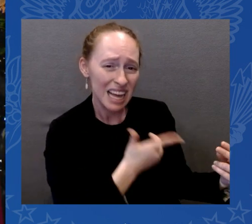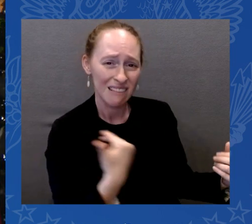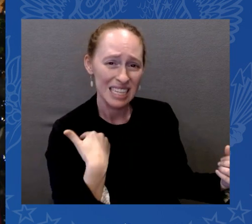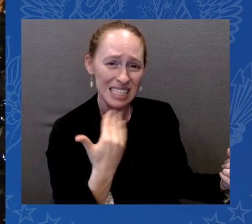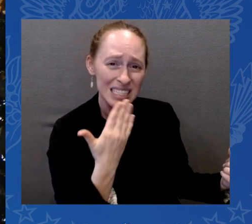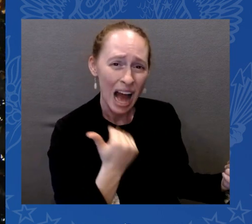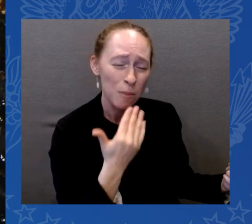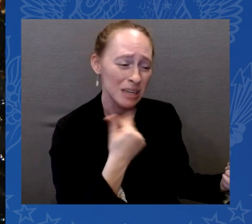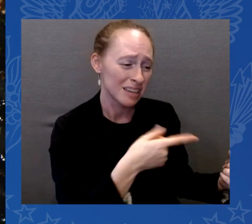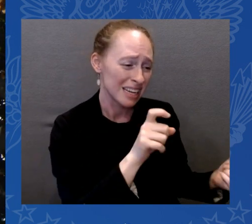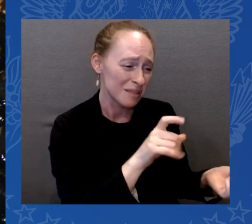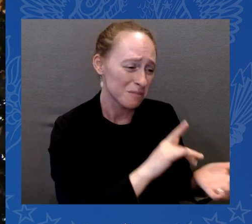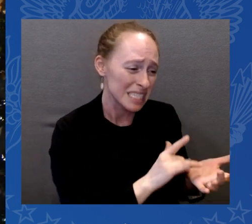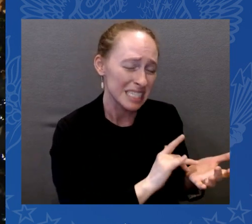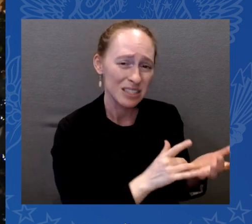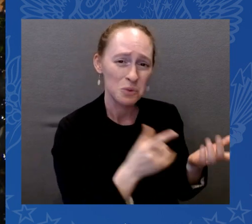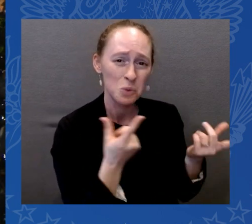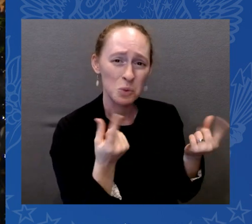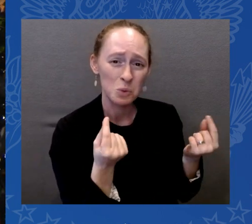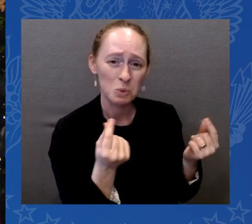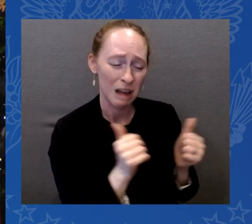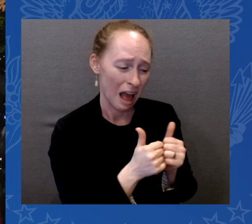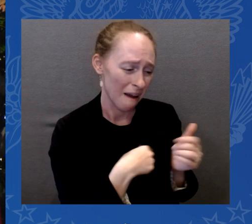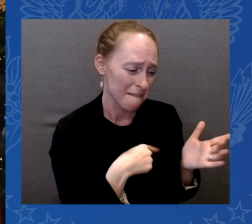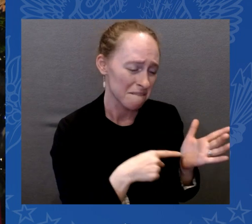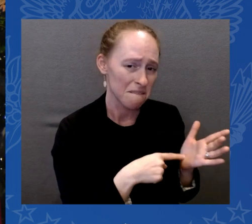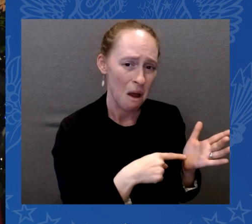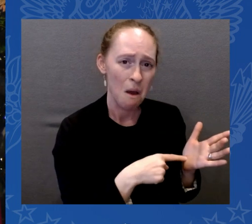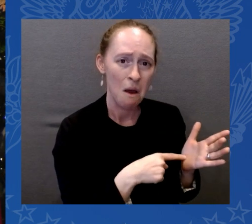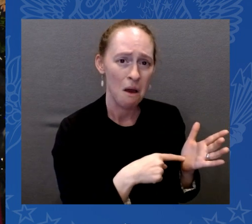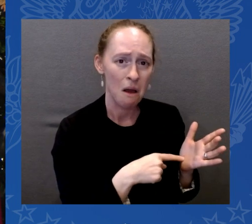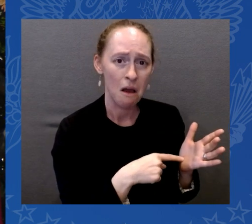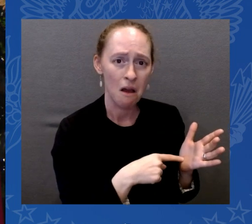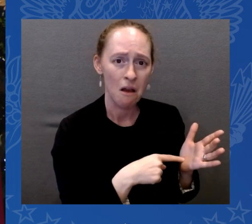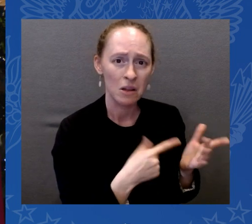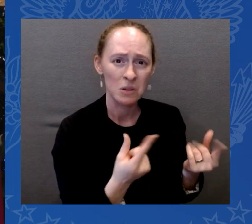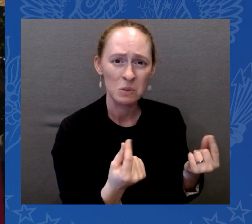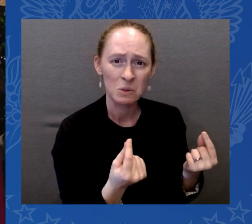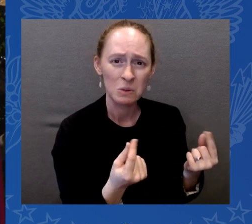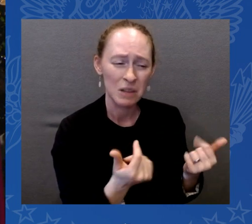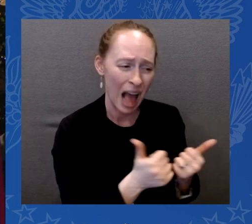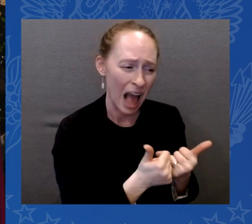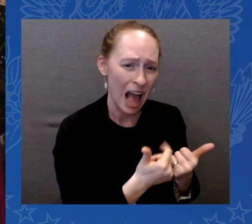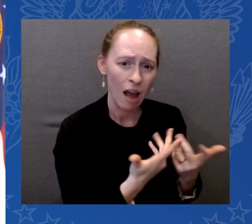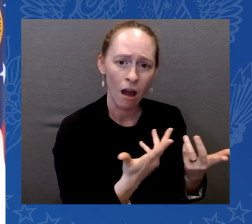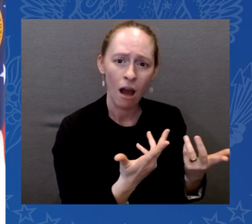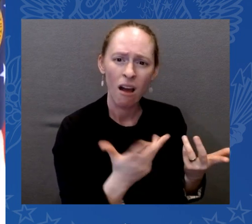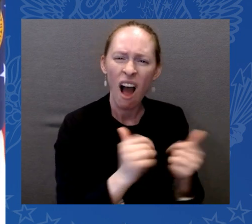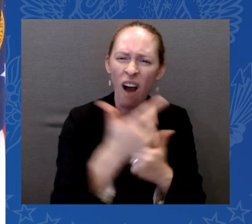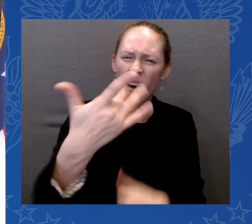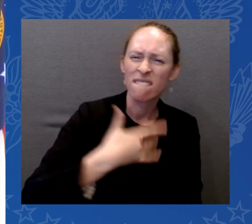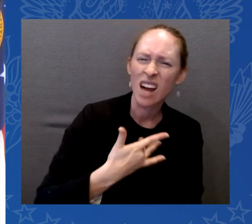Think about what you'd think about at the time! Think about how you'd feel if you didn't have the insurance